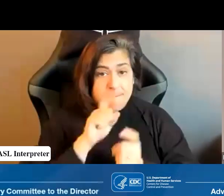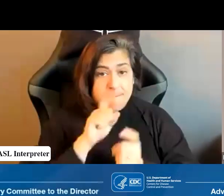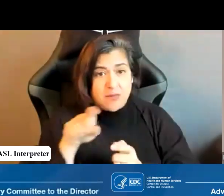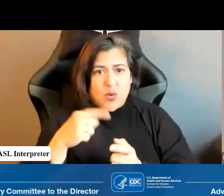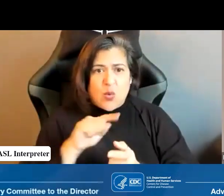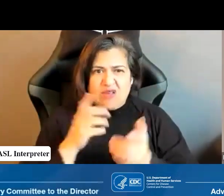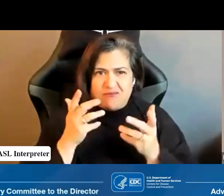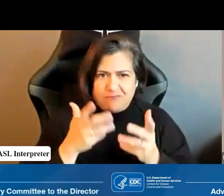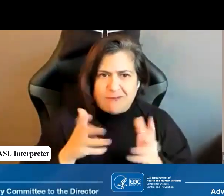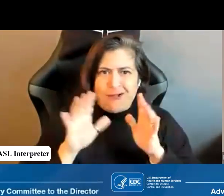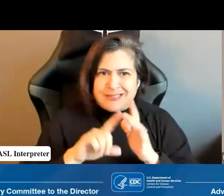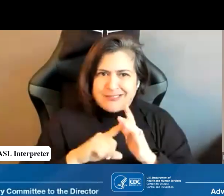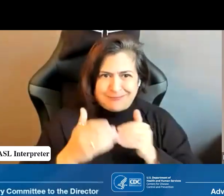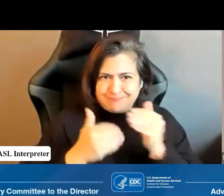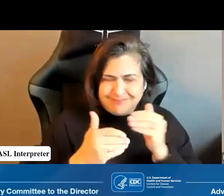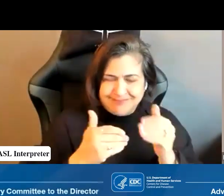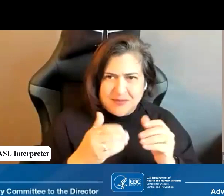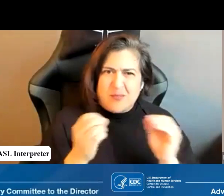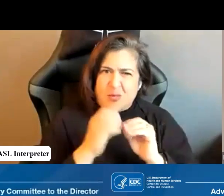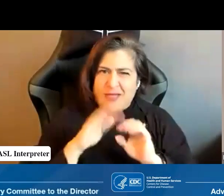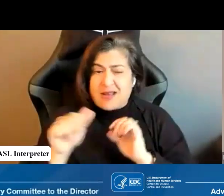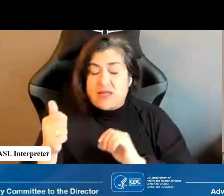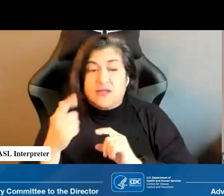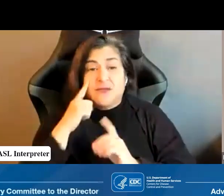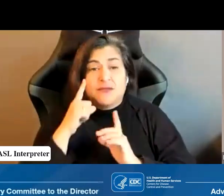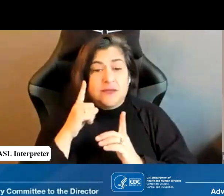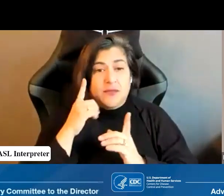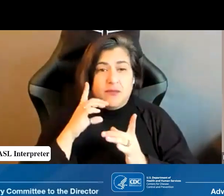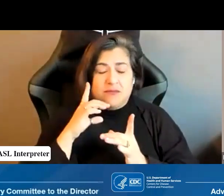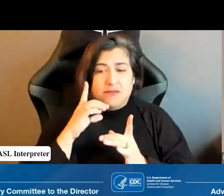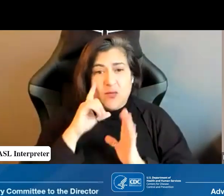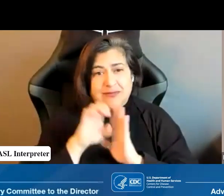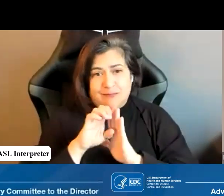You know, during COVID, especially, there were a lot of engagements across the inner agency